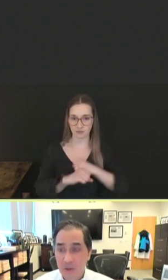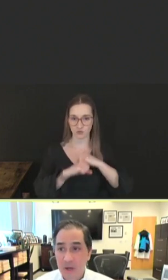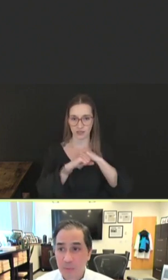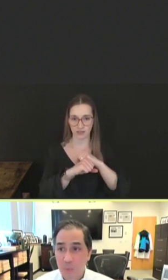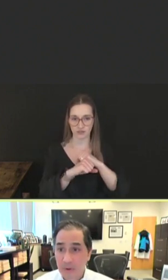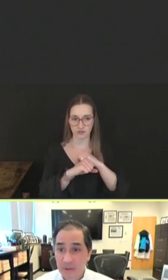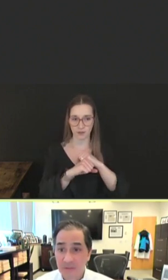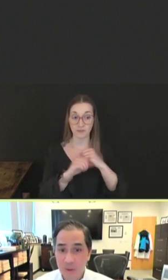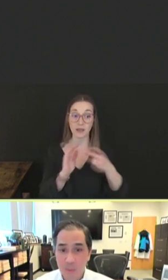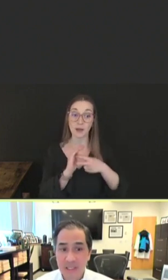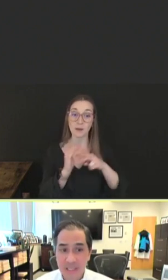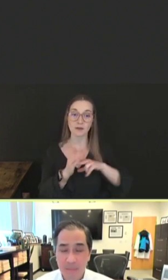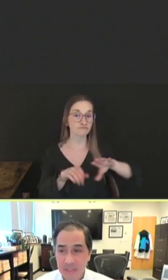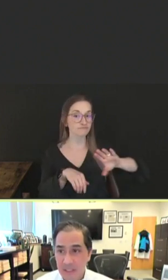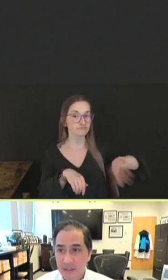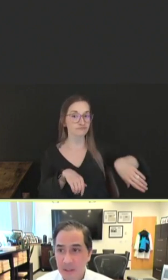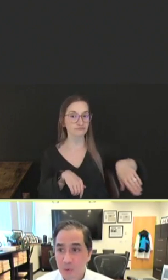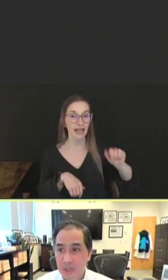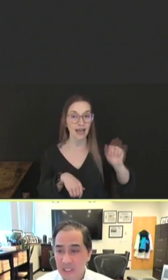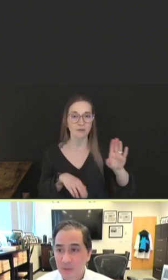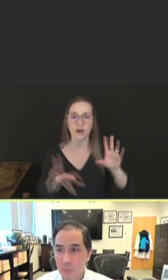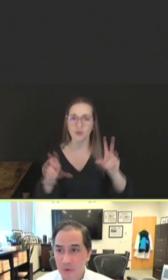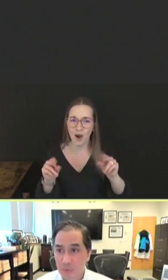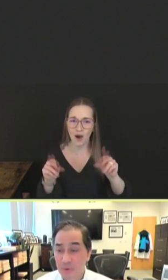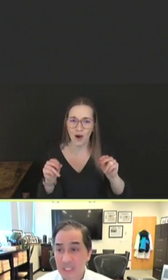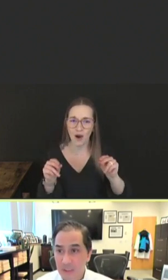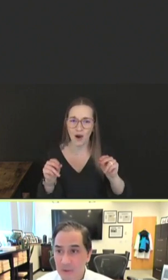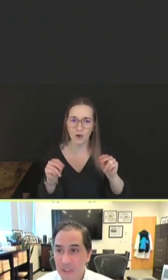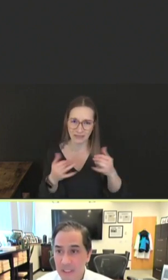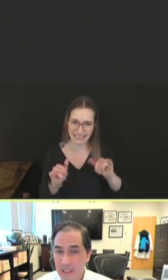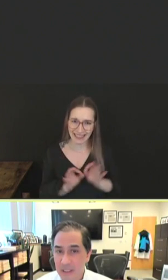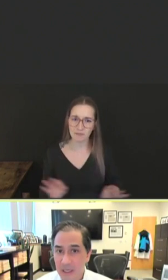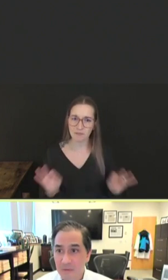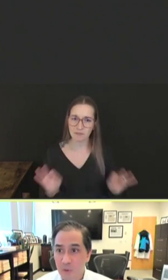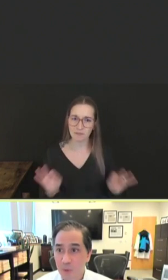are unimportant. In fact, quite the opposite, they're critically important, particularly for